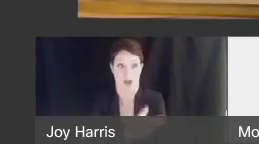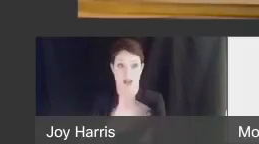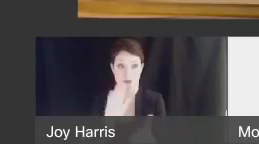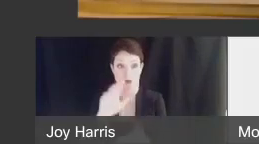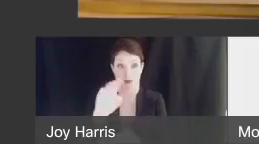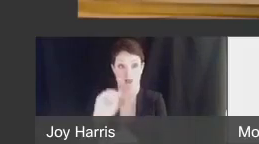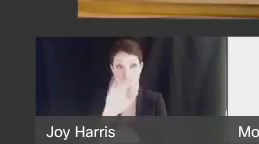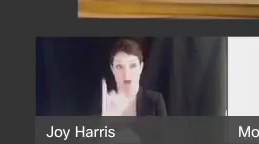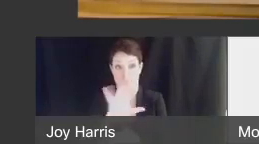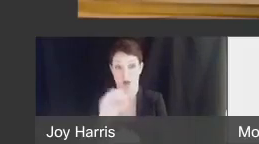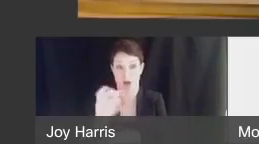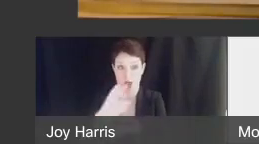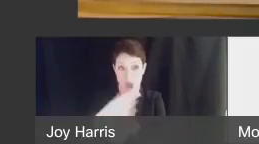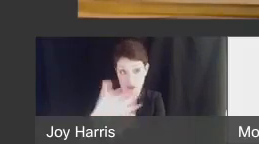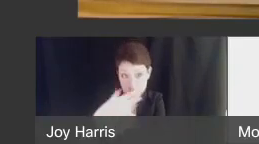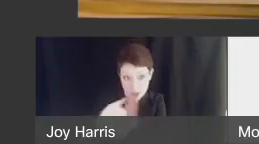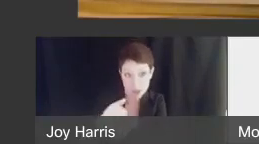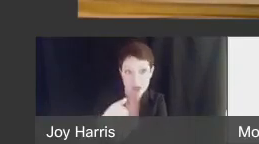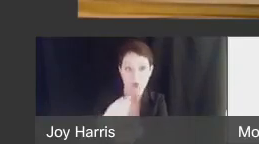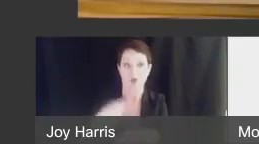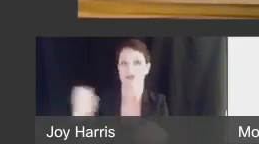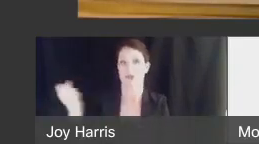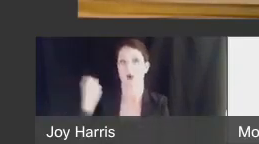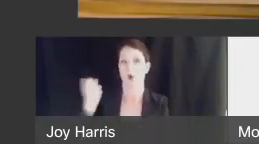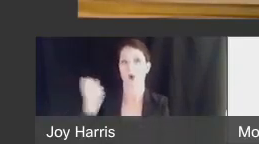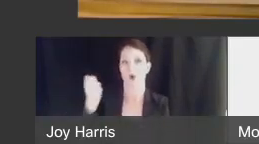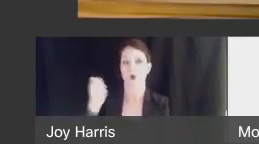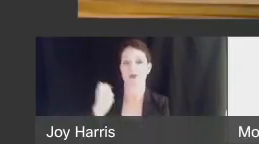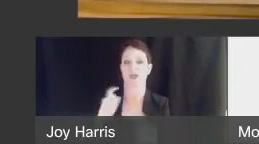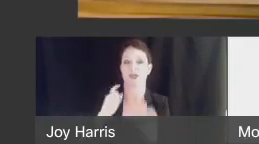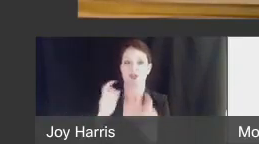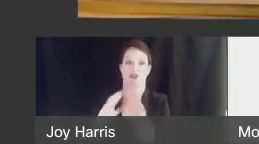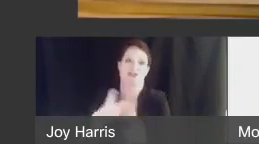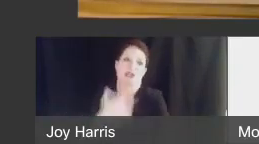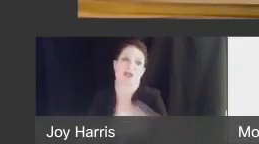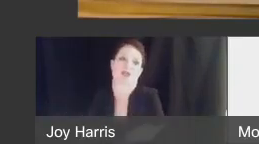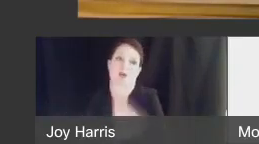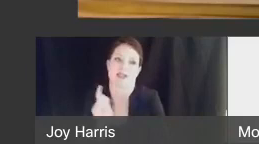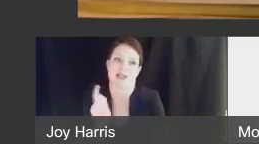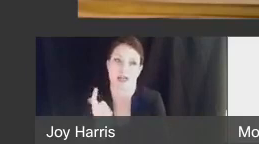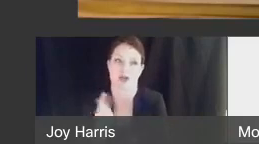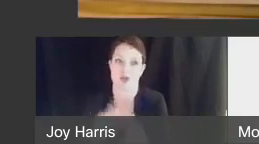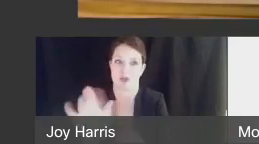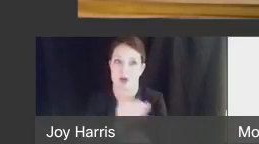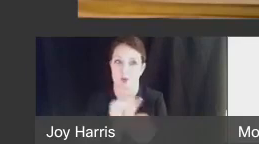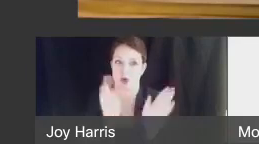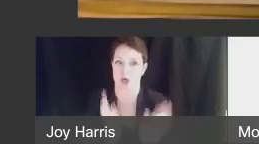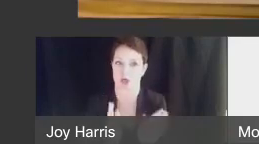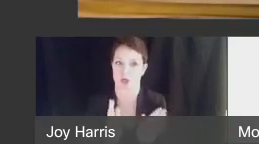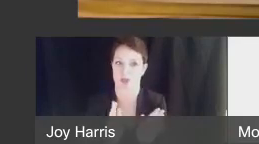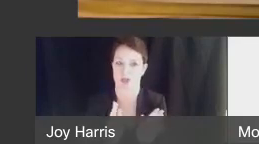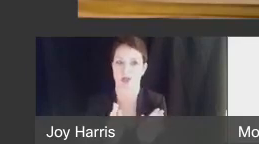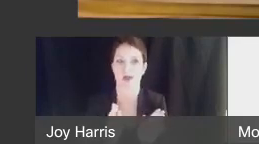used all that up or did they hold on to it to then give that second dose to their workers? Is there a way to track?